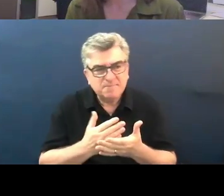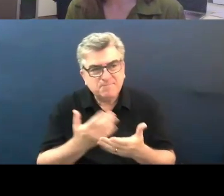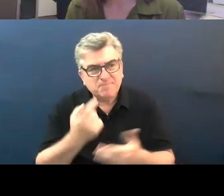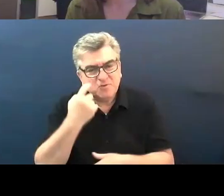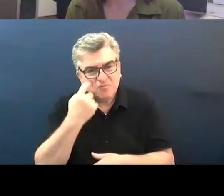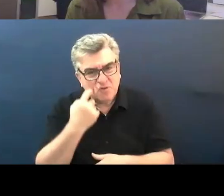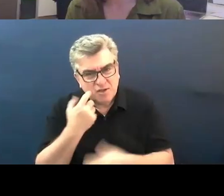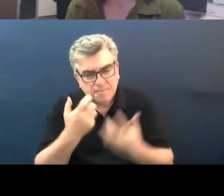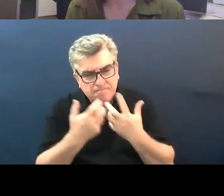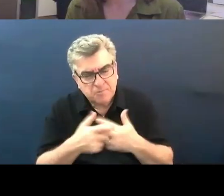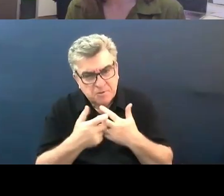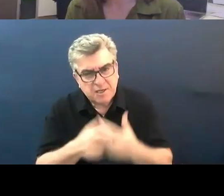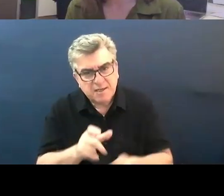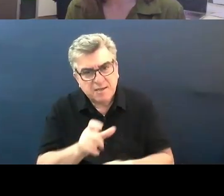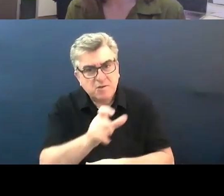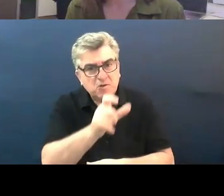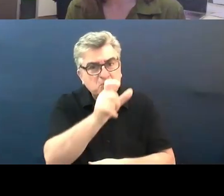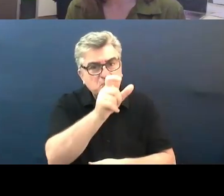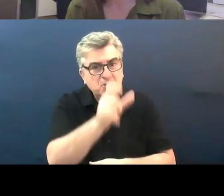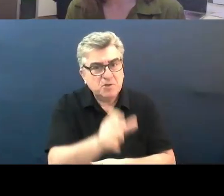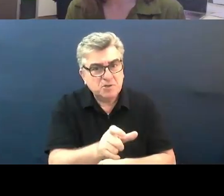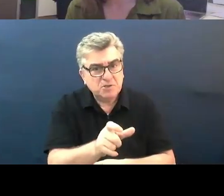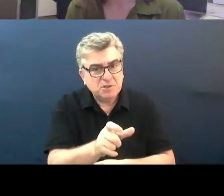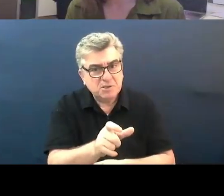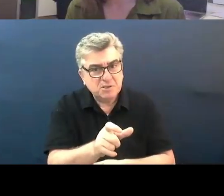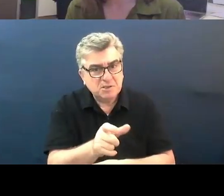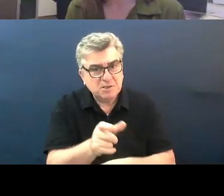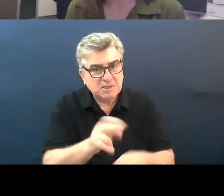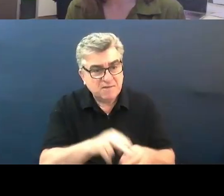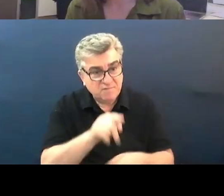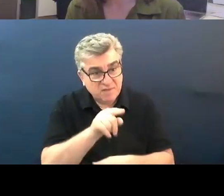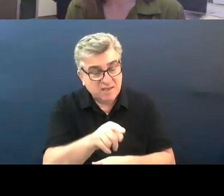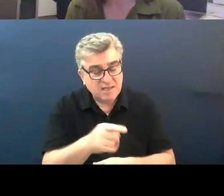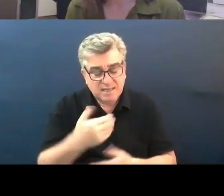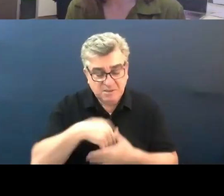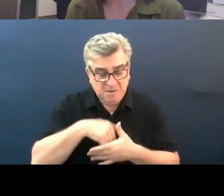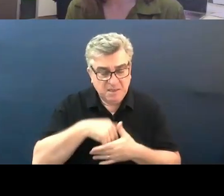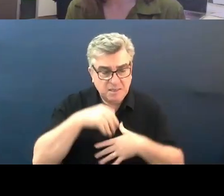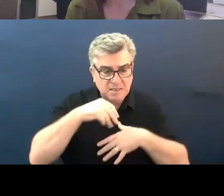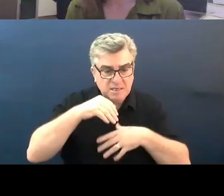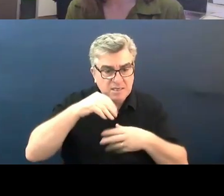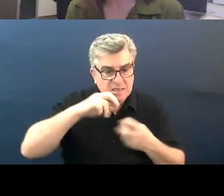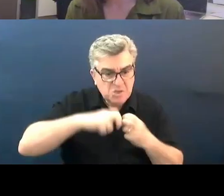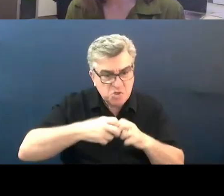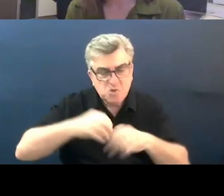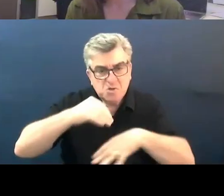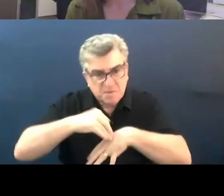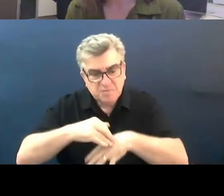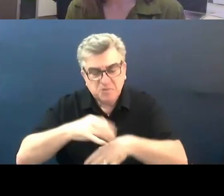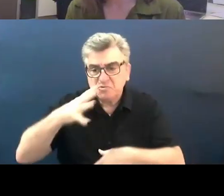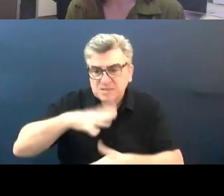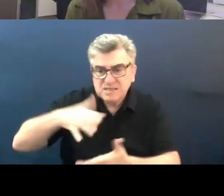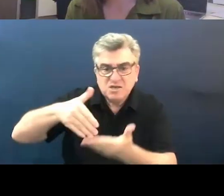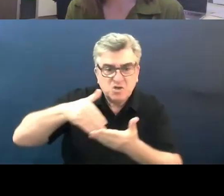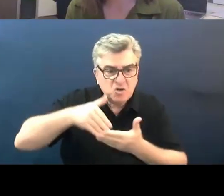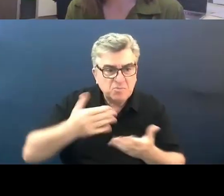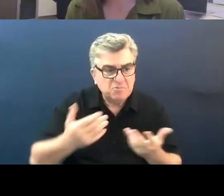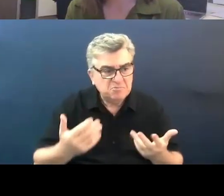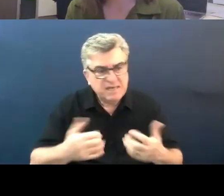person has any issues or might need some extra help, and if they're having any difficulties